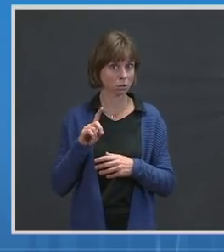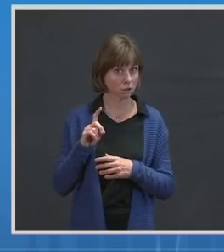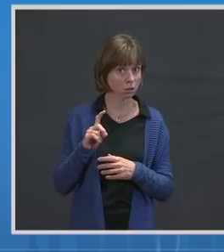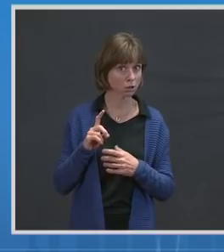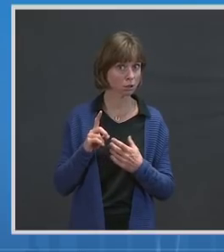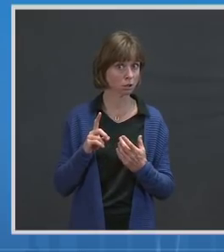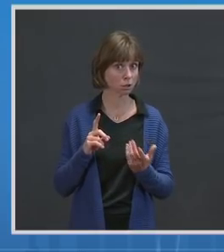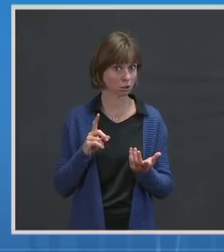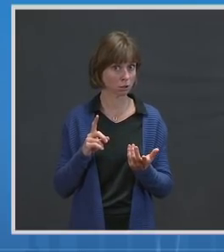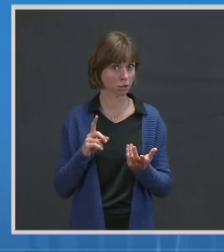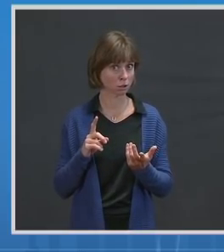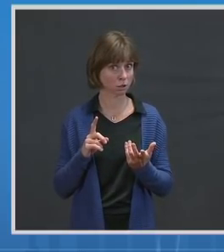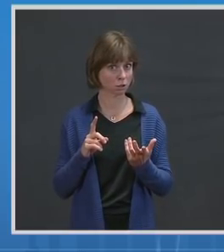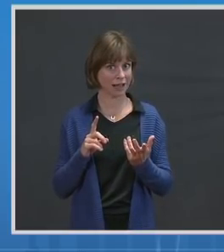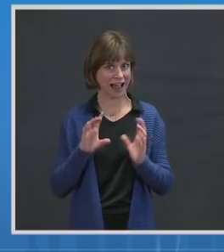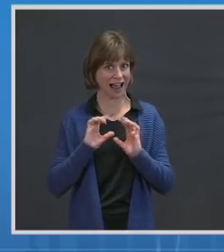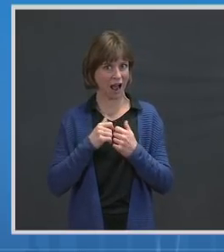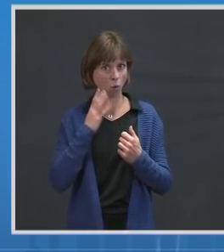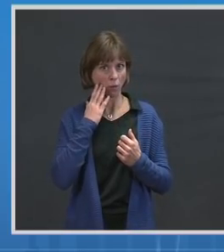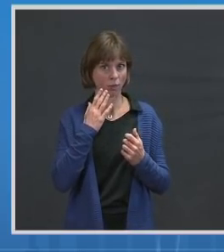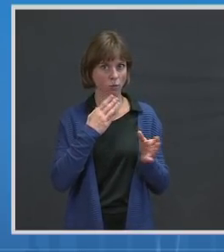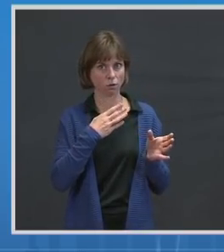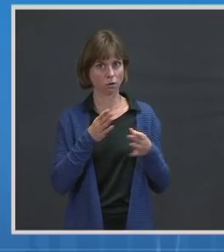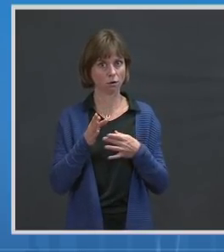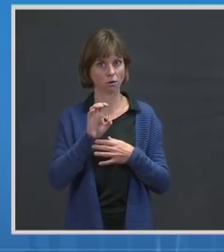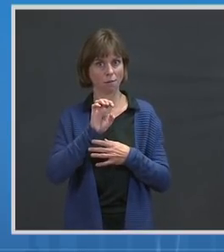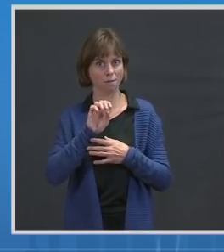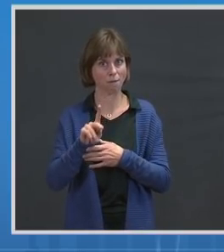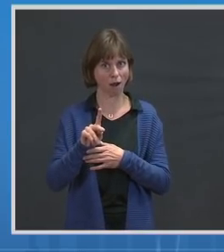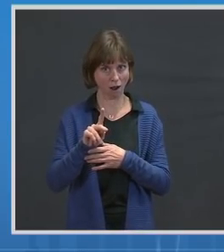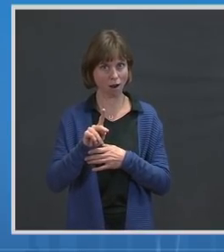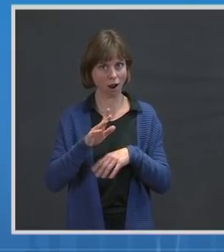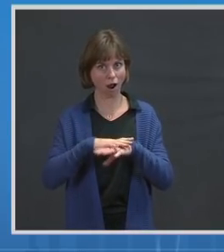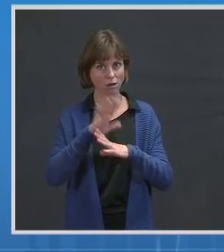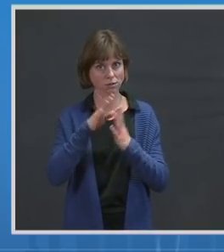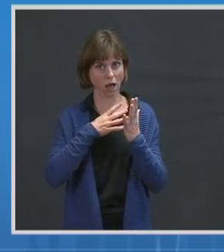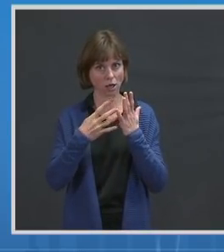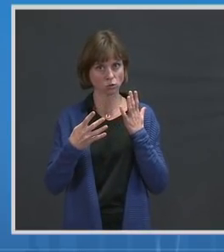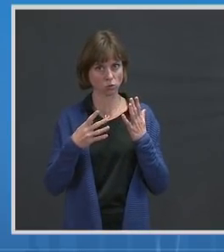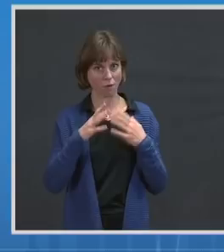be able to get back on track with the rollout? And then, the President once again